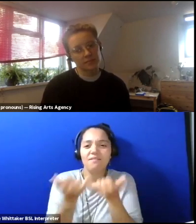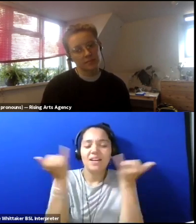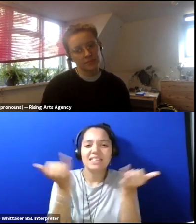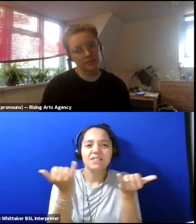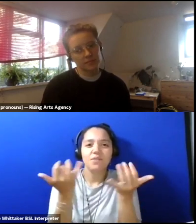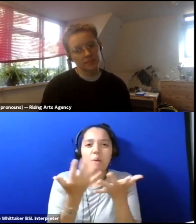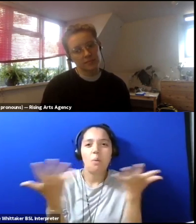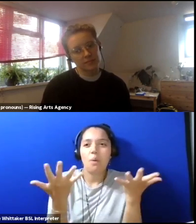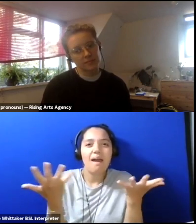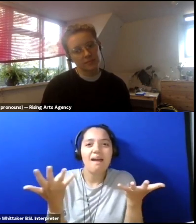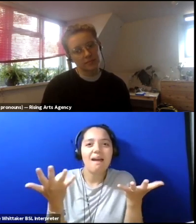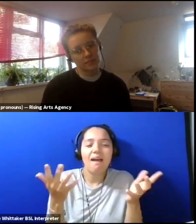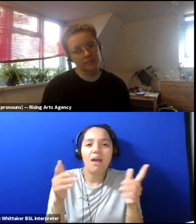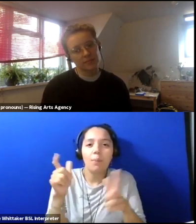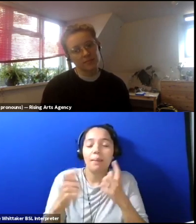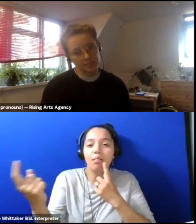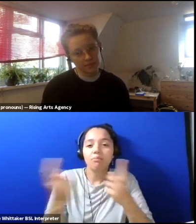everyone could basically throw an event.